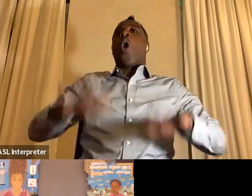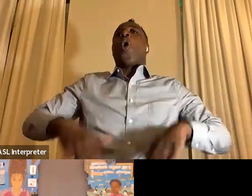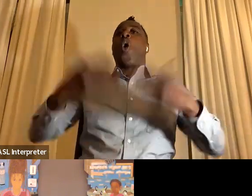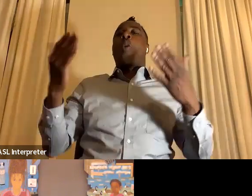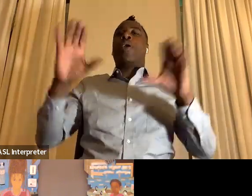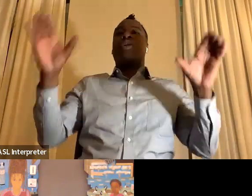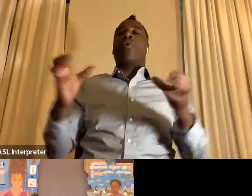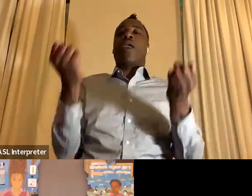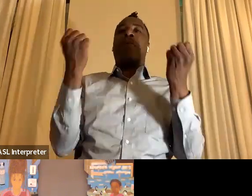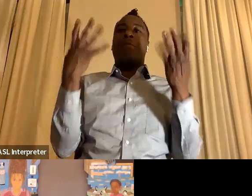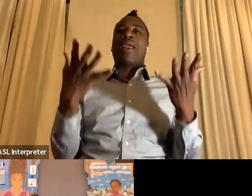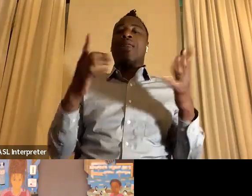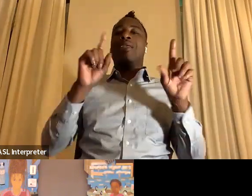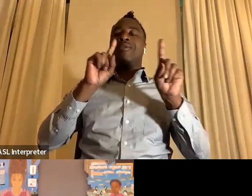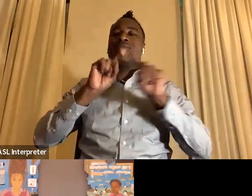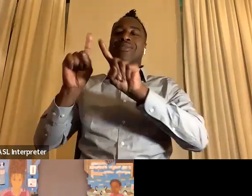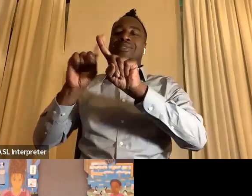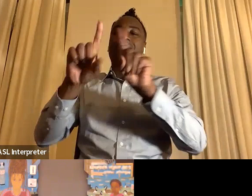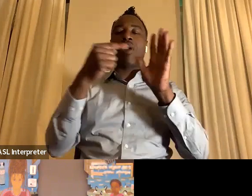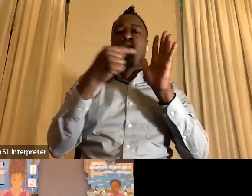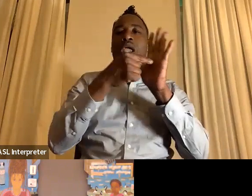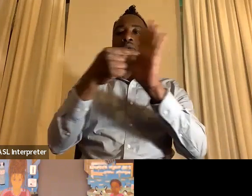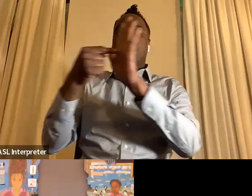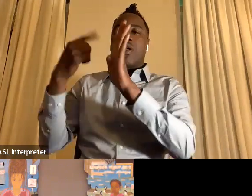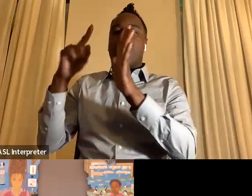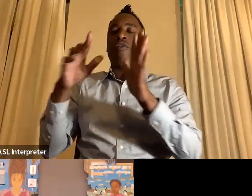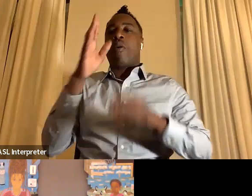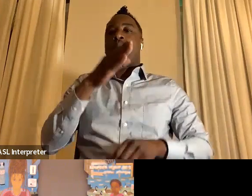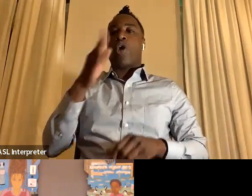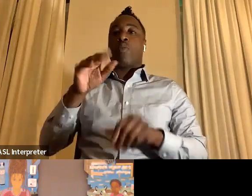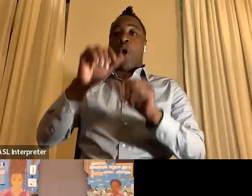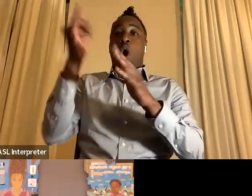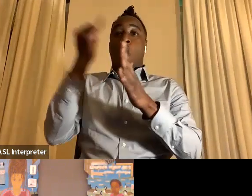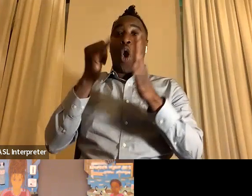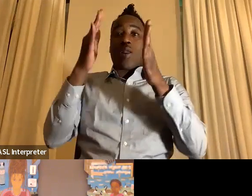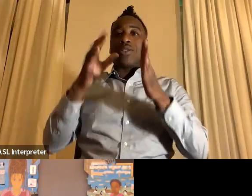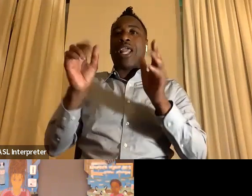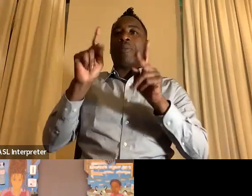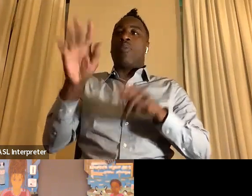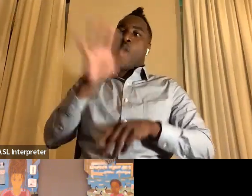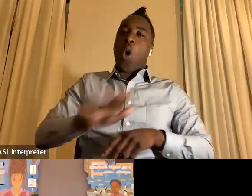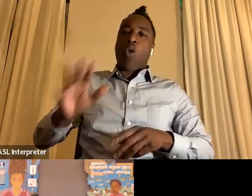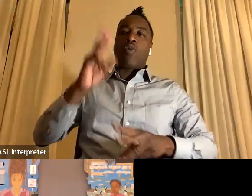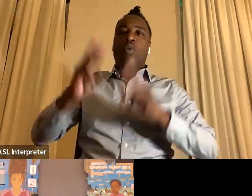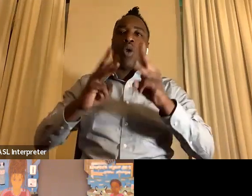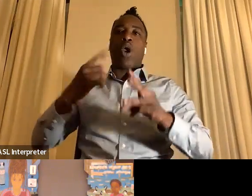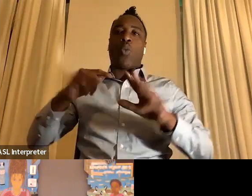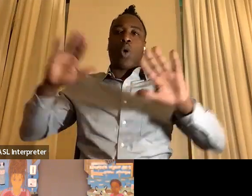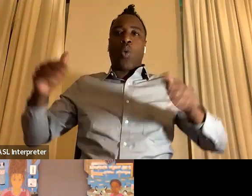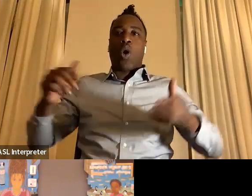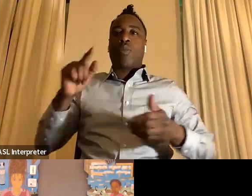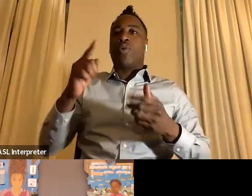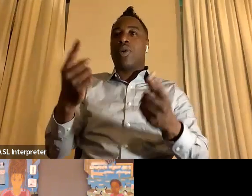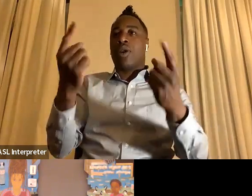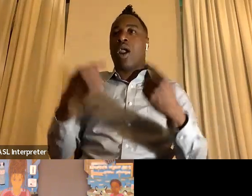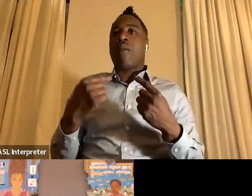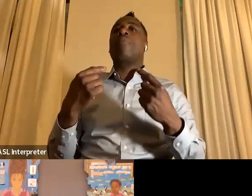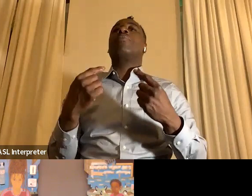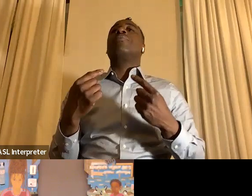of both Baltimore artists and people from around the globe. So we welcome you to come and join us and visit us here.